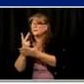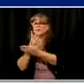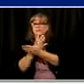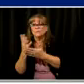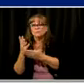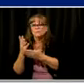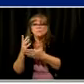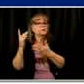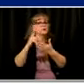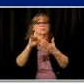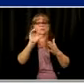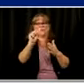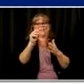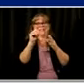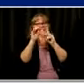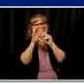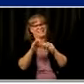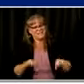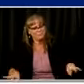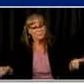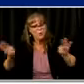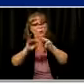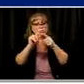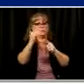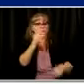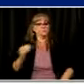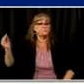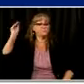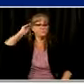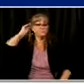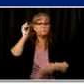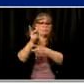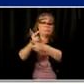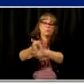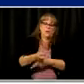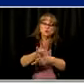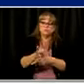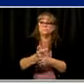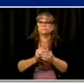uh the in the increase in the metro area and non-mature are both increasing but this just shows